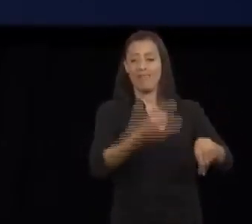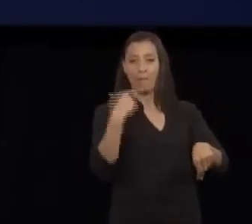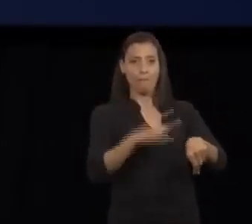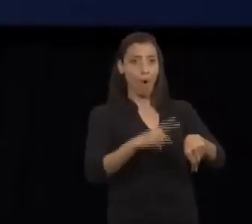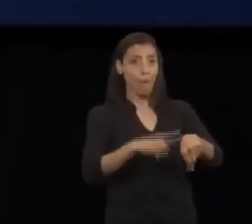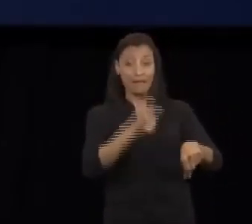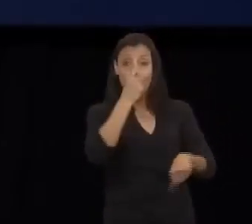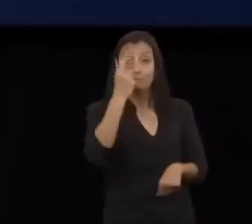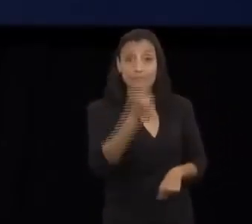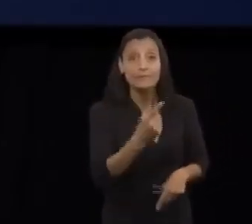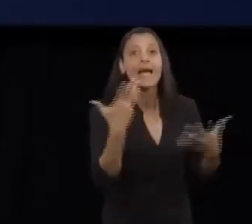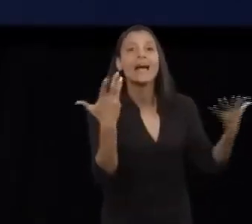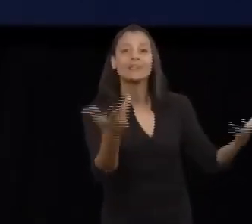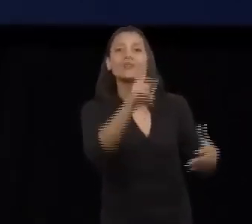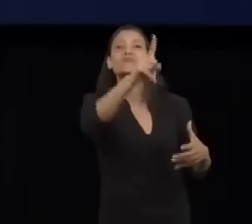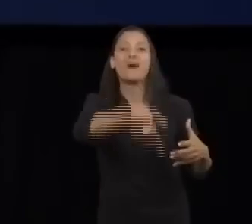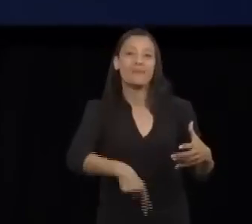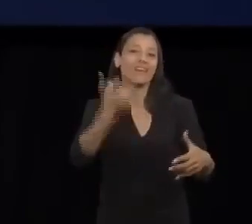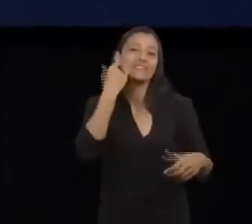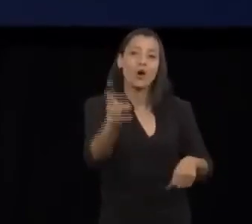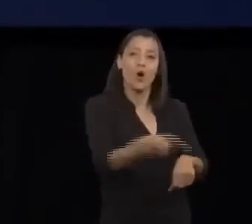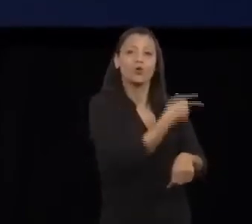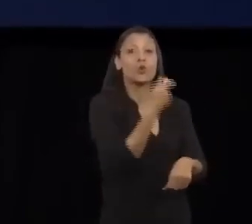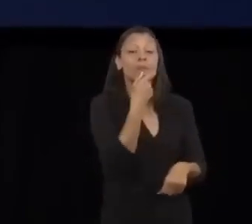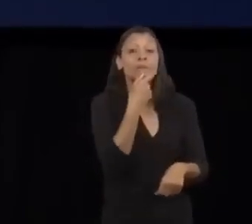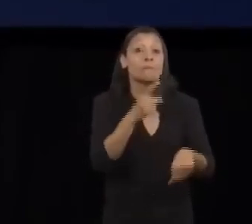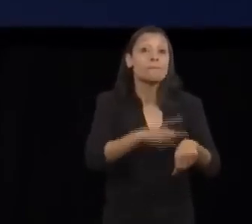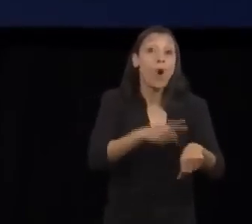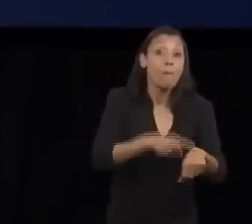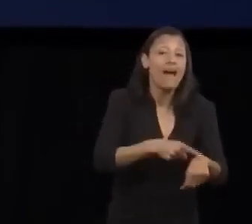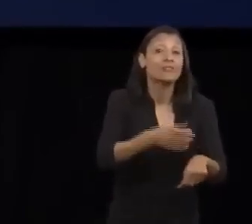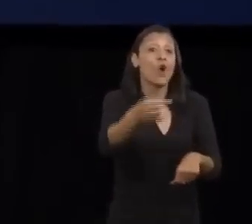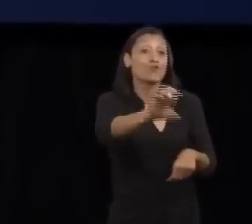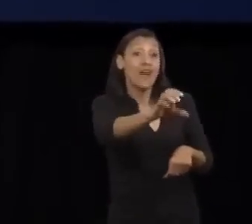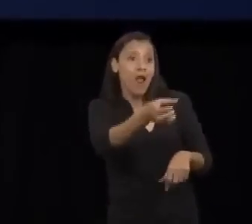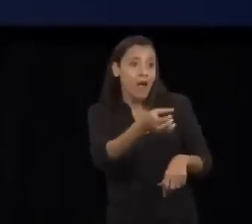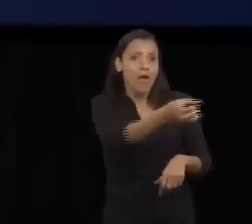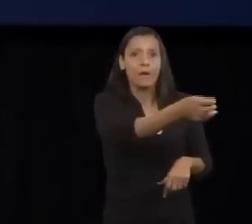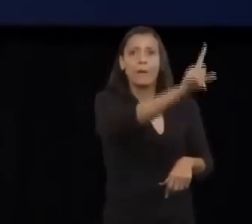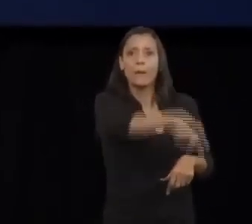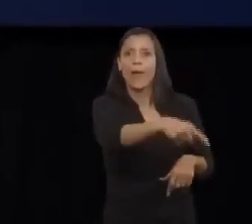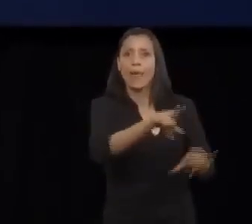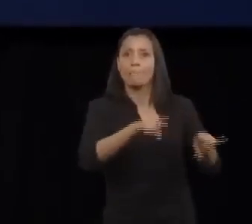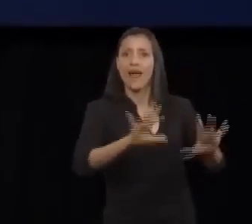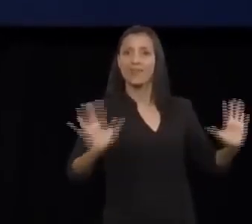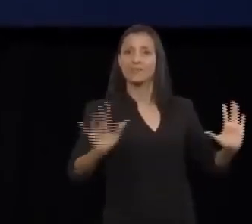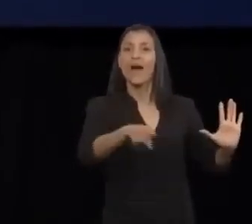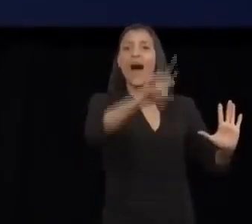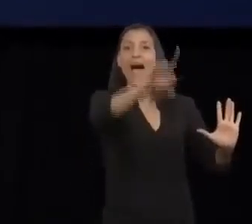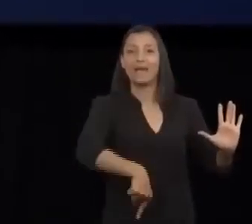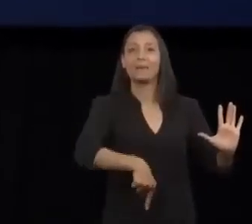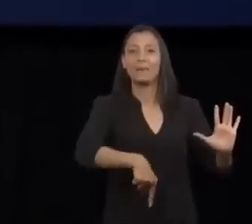So, clearly, if the salt fell, it was bad luck, and that's where that tradition comes from.